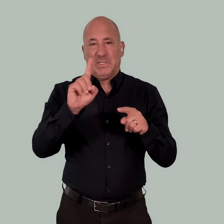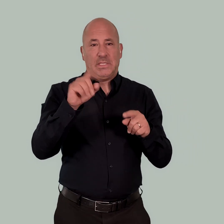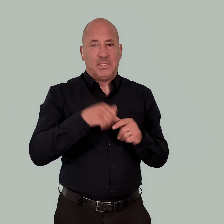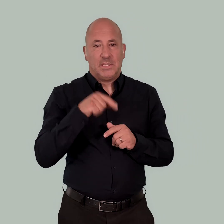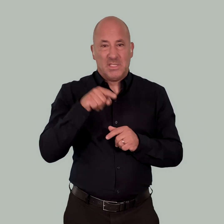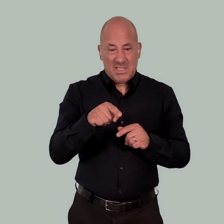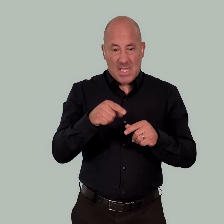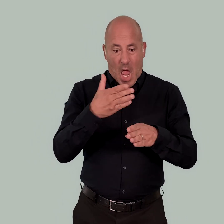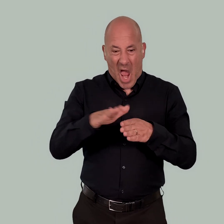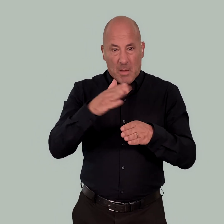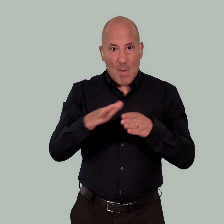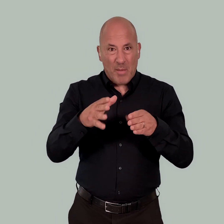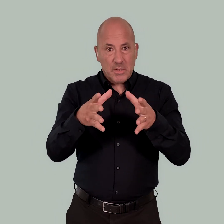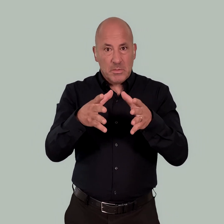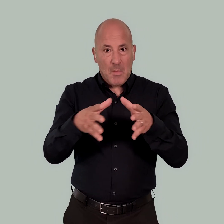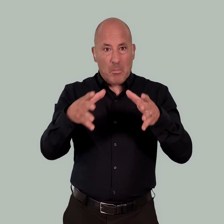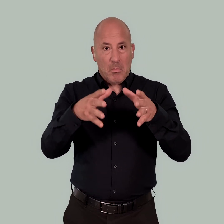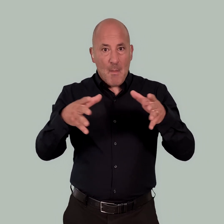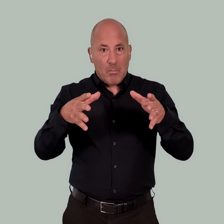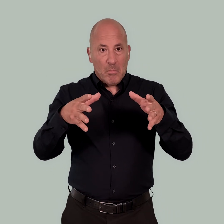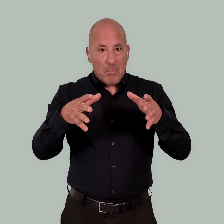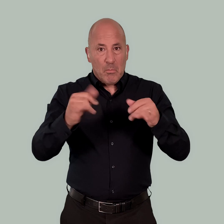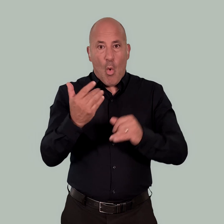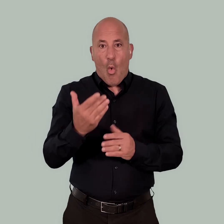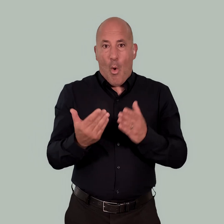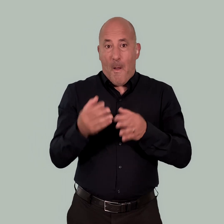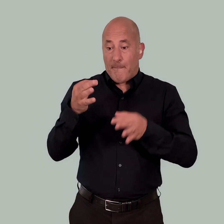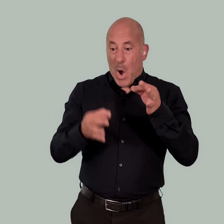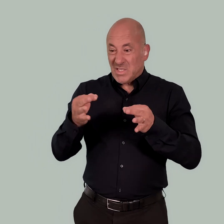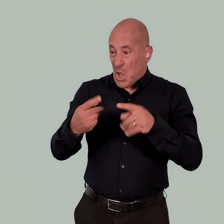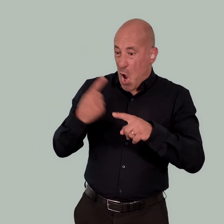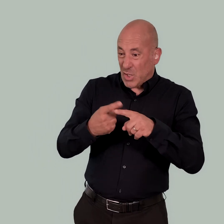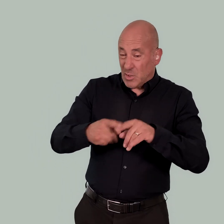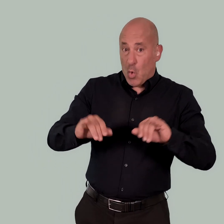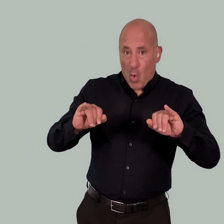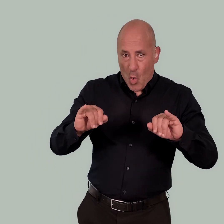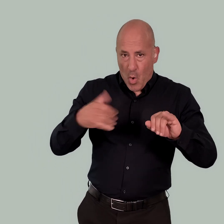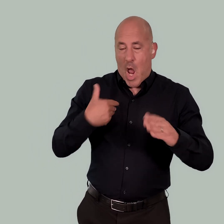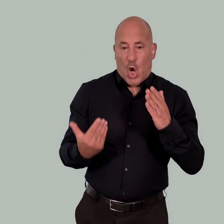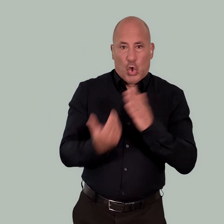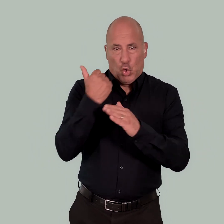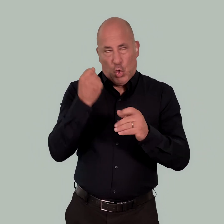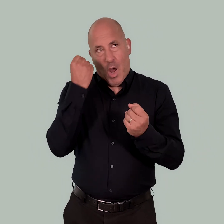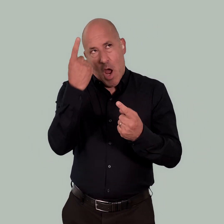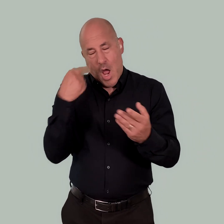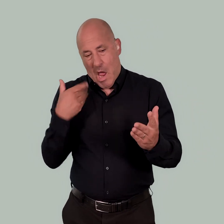A new intervention responds to rising unemployment or political urgency.